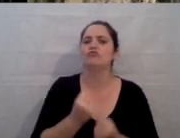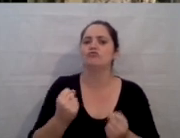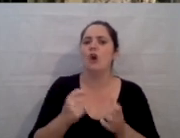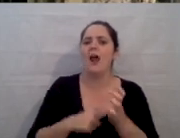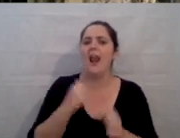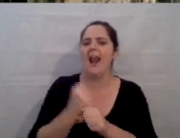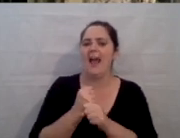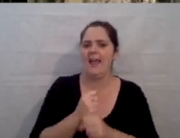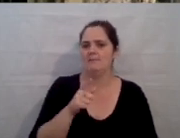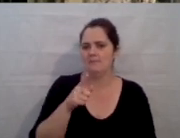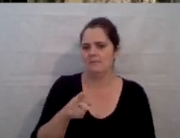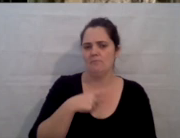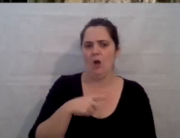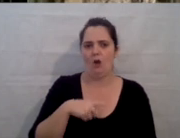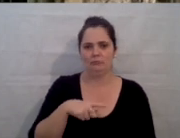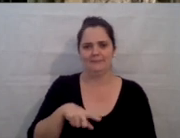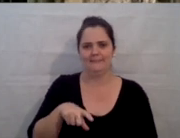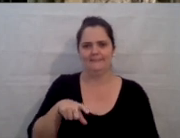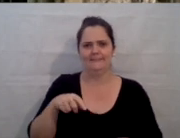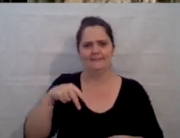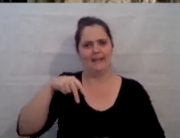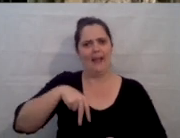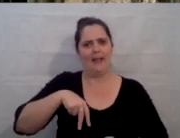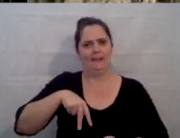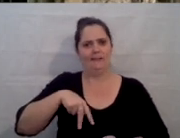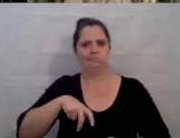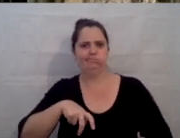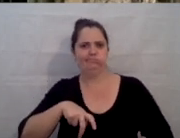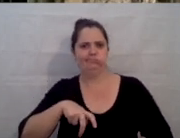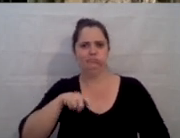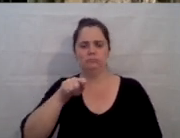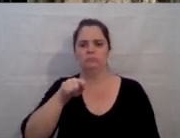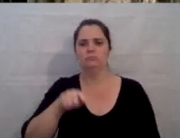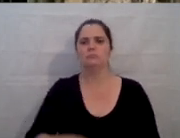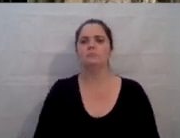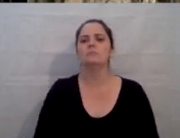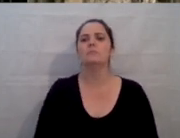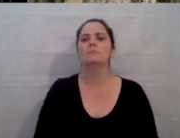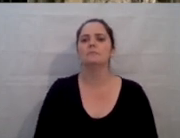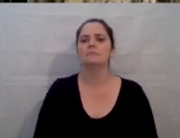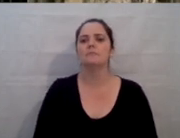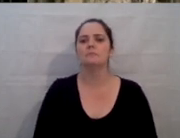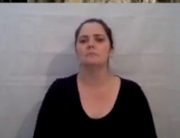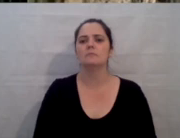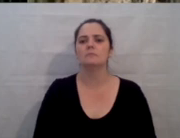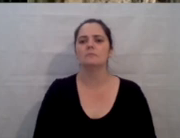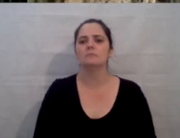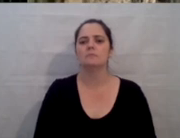and show a lot of tension in that knee by bringing some nice dark lines but then loosen again as I go down alright.